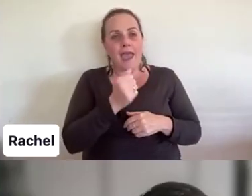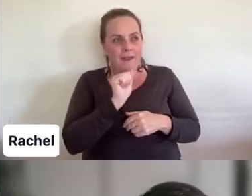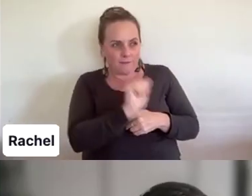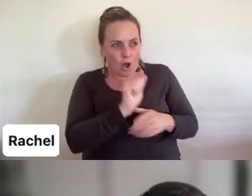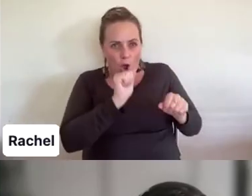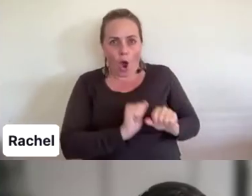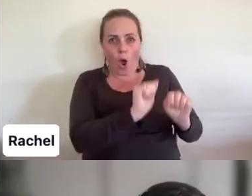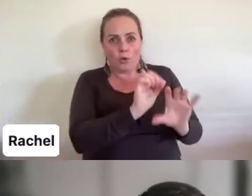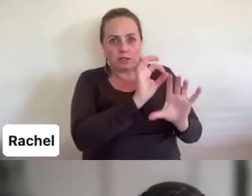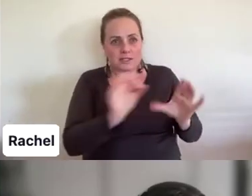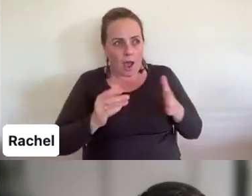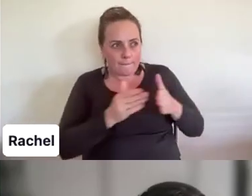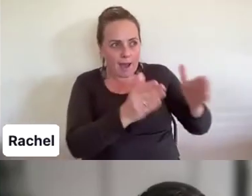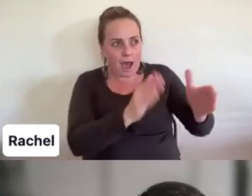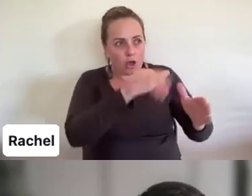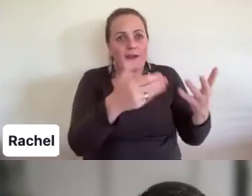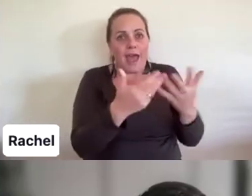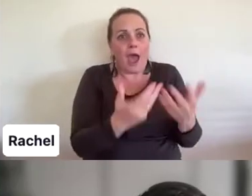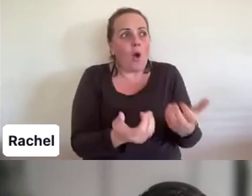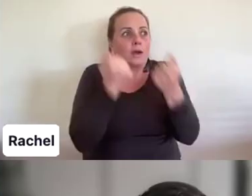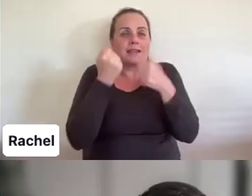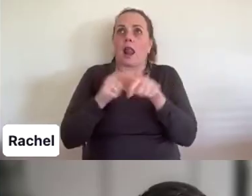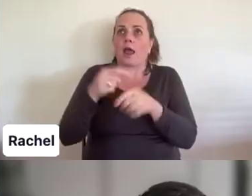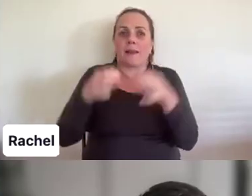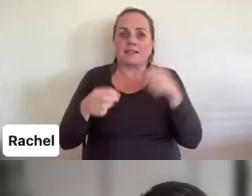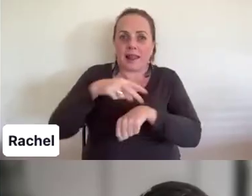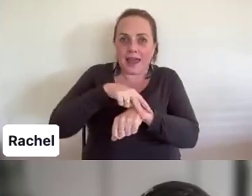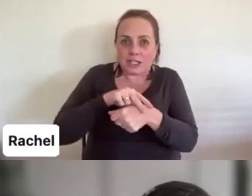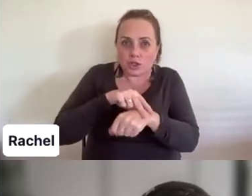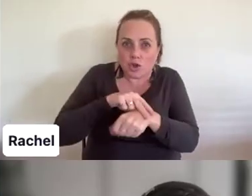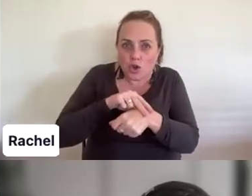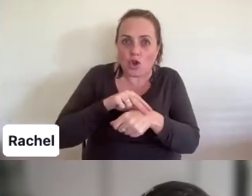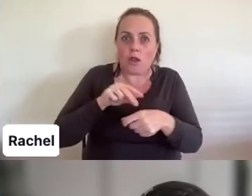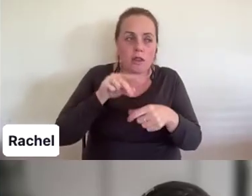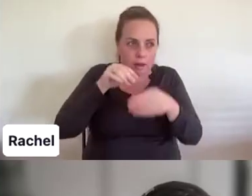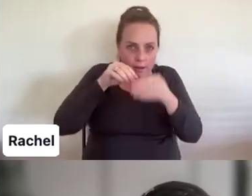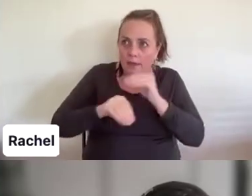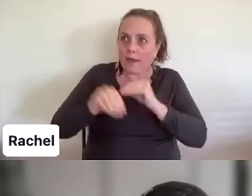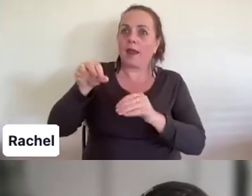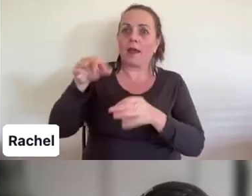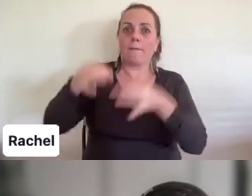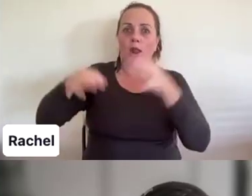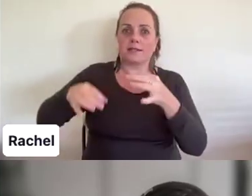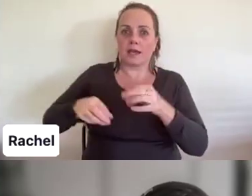political internship and then roles in political spaces and then they go off into candidate